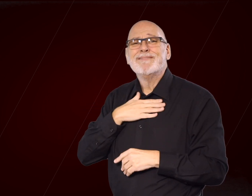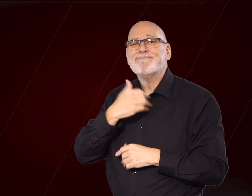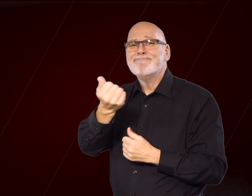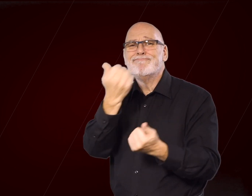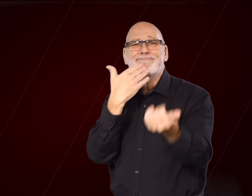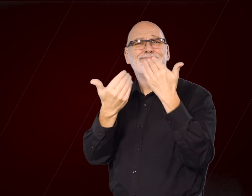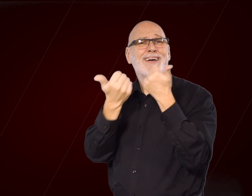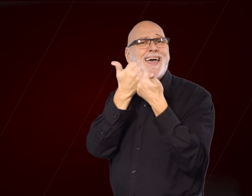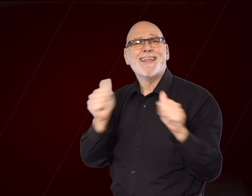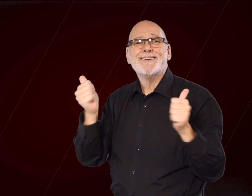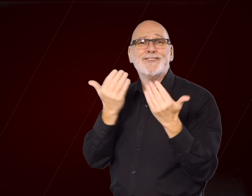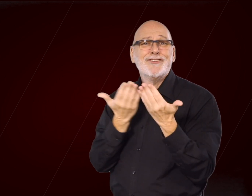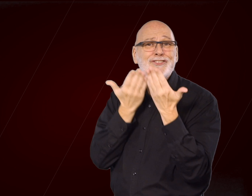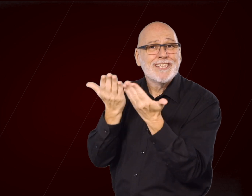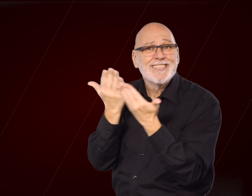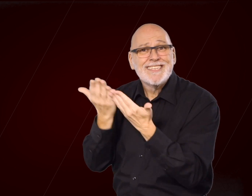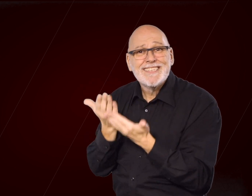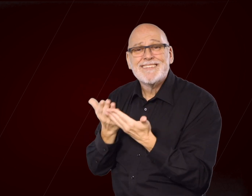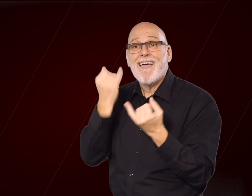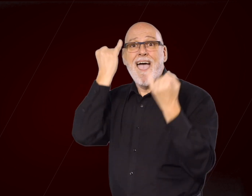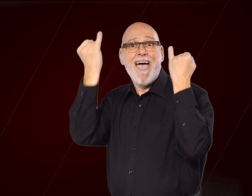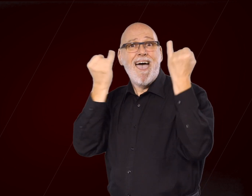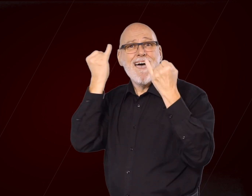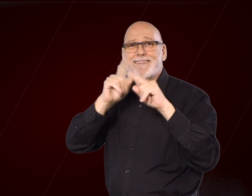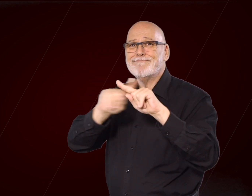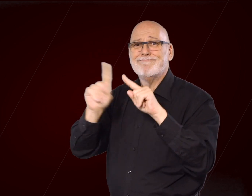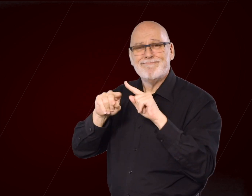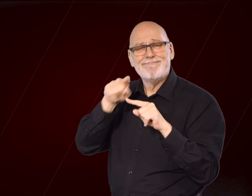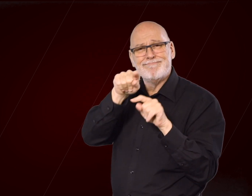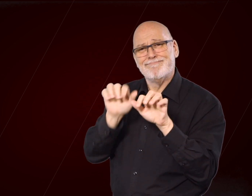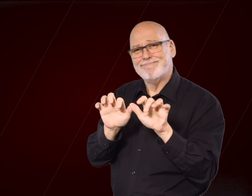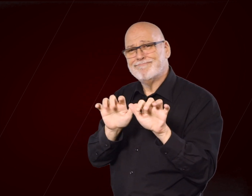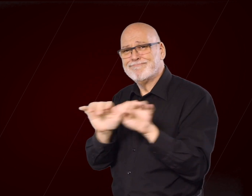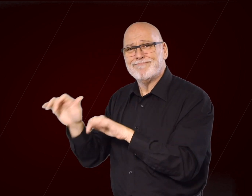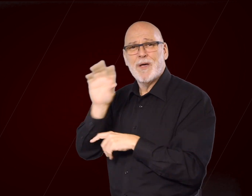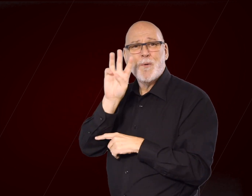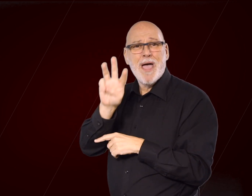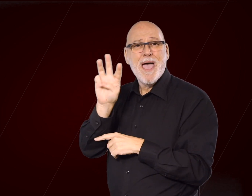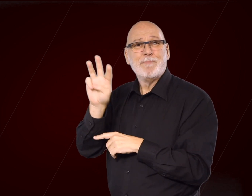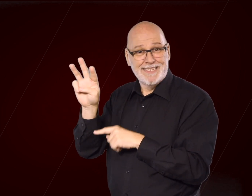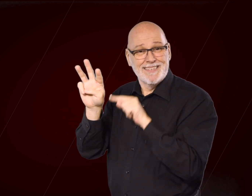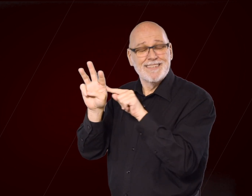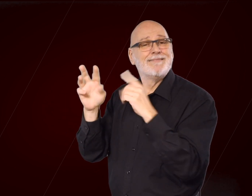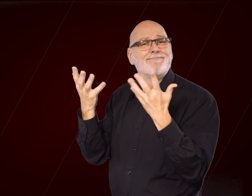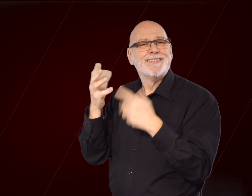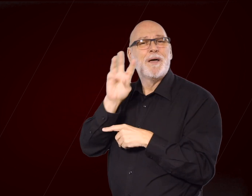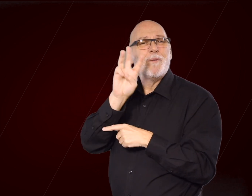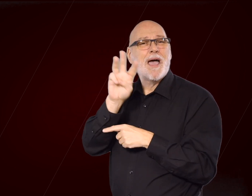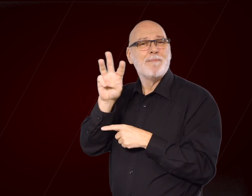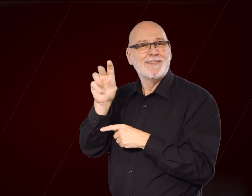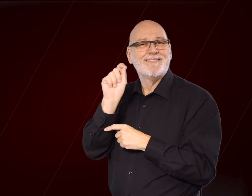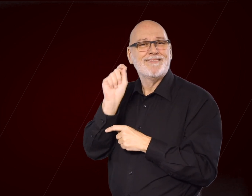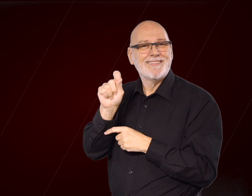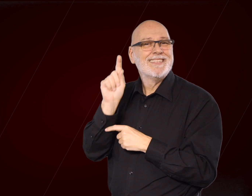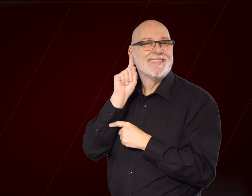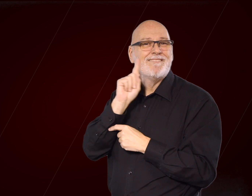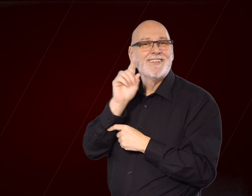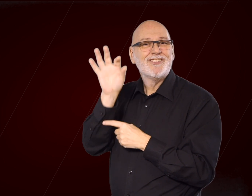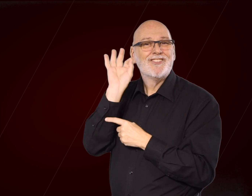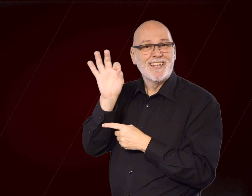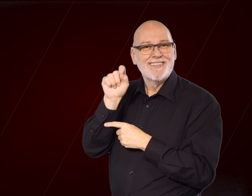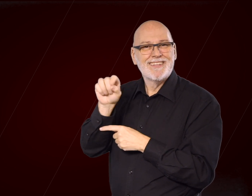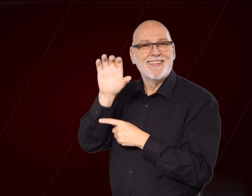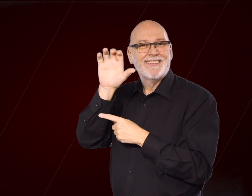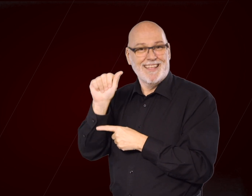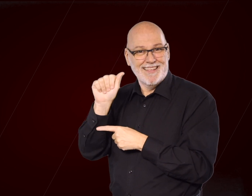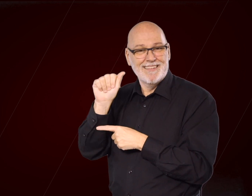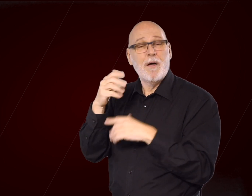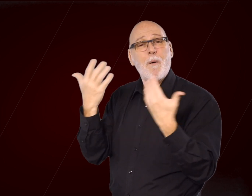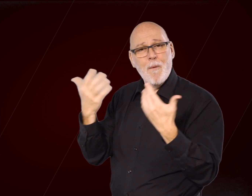Please send your news suggestions through our website www.DeafDots.ca